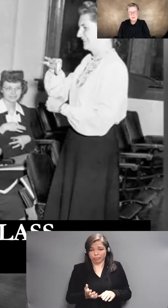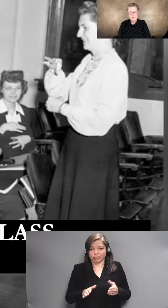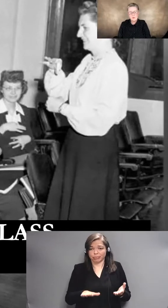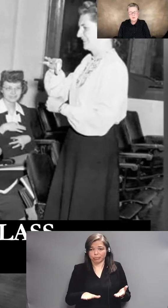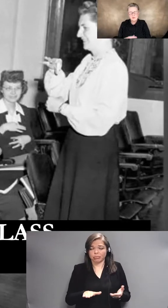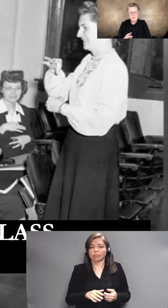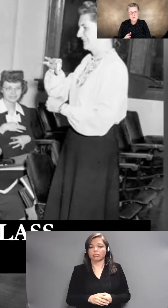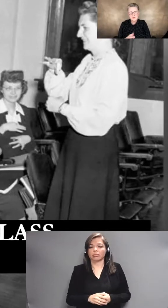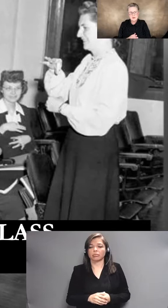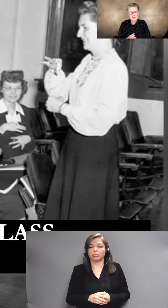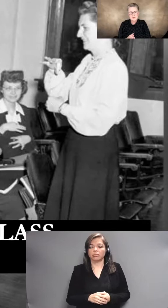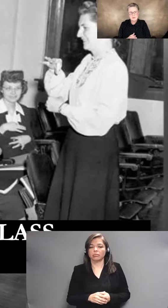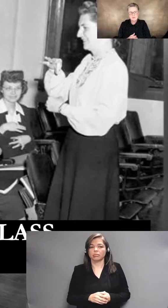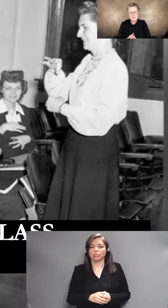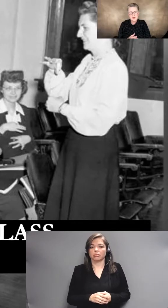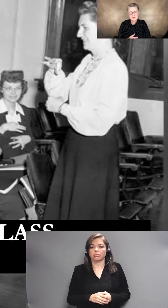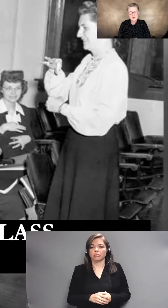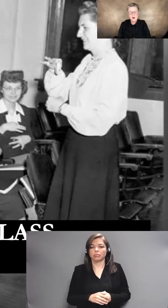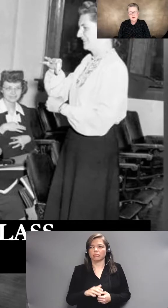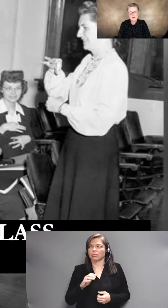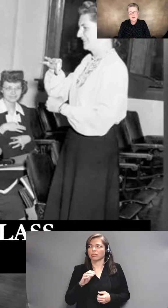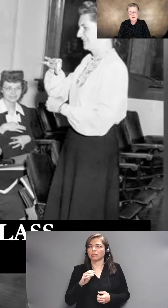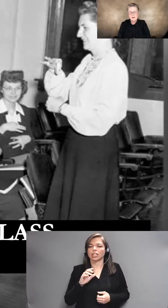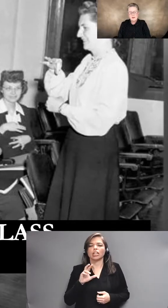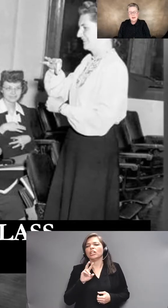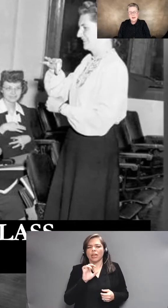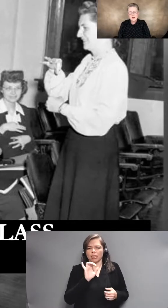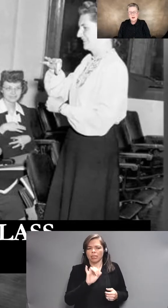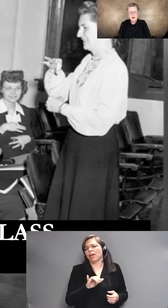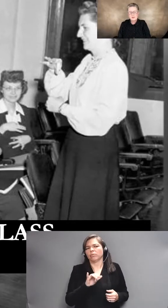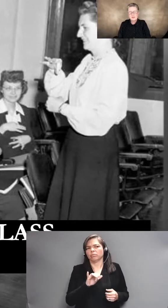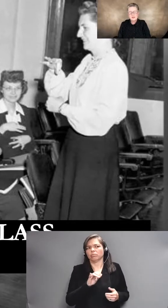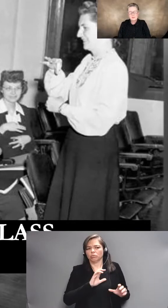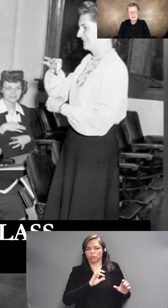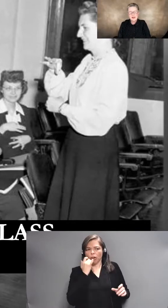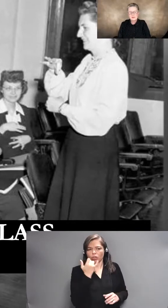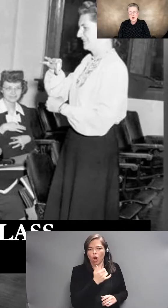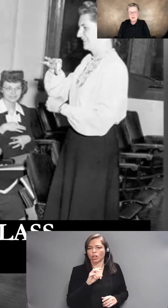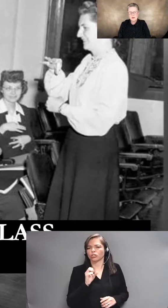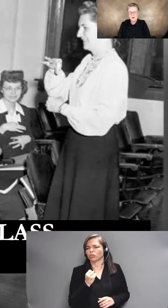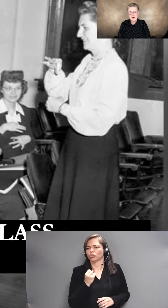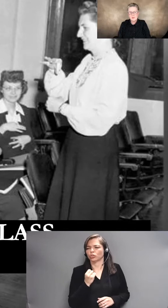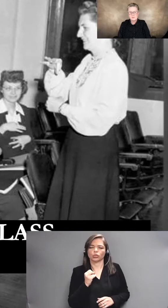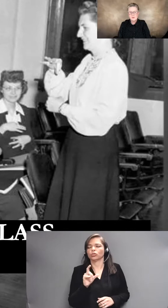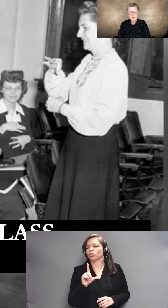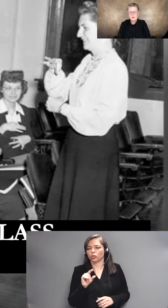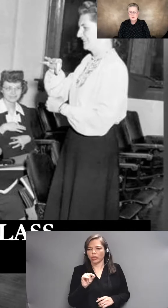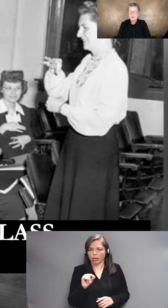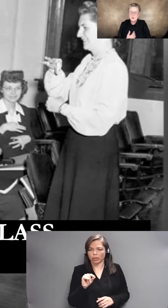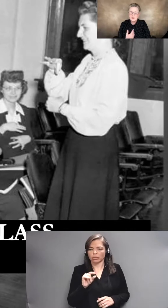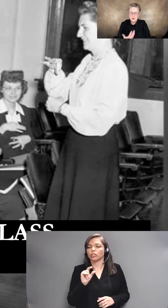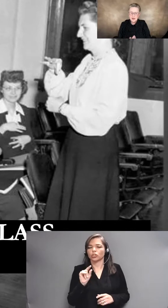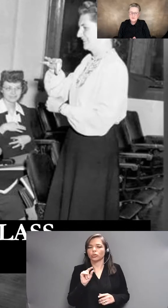before this was uh 2012, I think, and I just kept saying, Lottie would you be okay if I